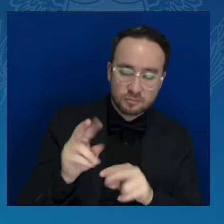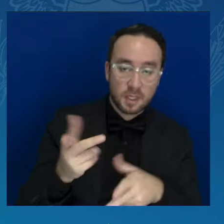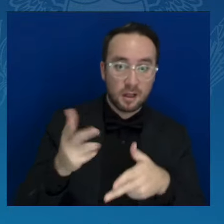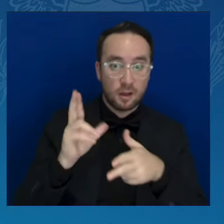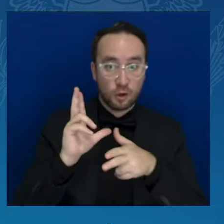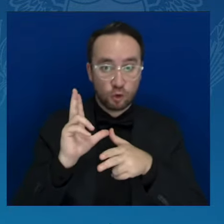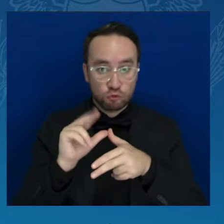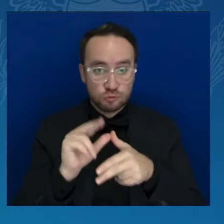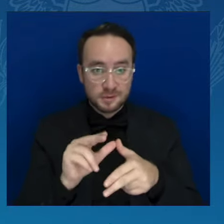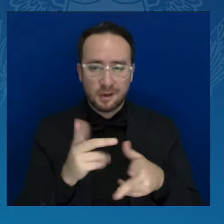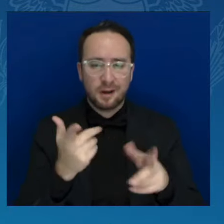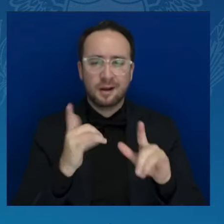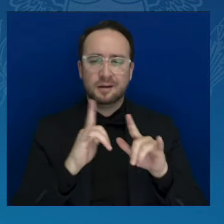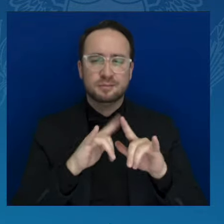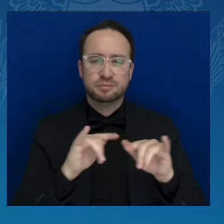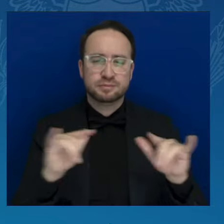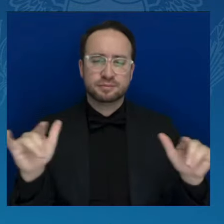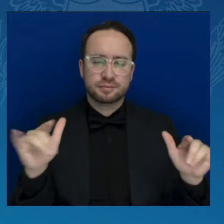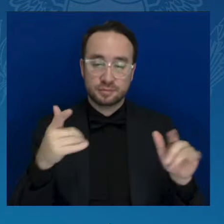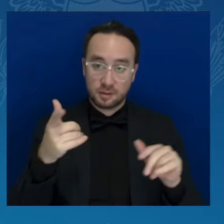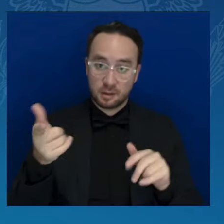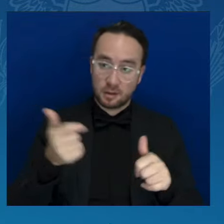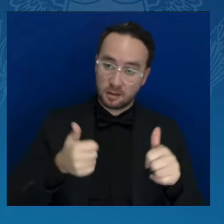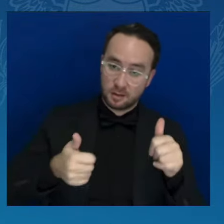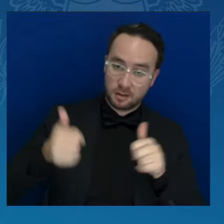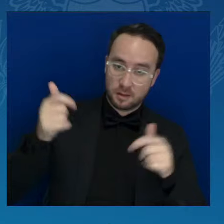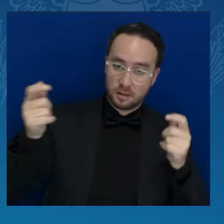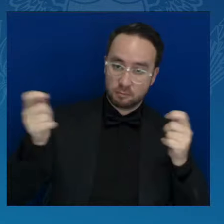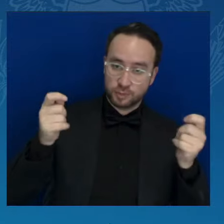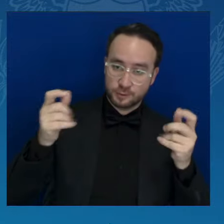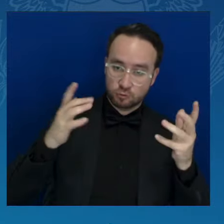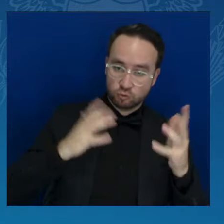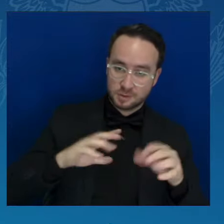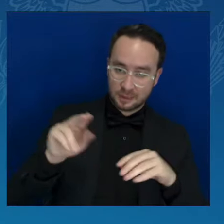This is a first of a kind dual band synthetic aperture radar,